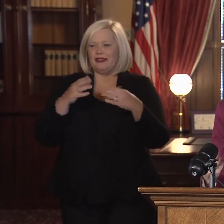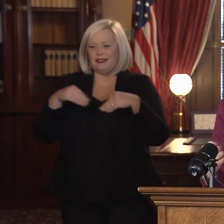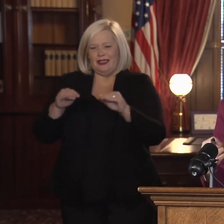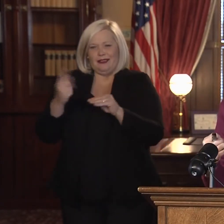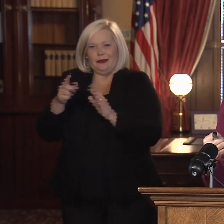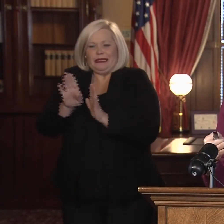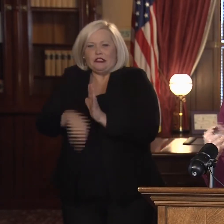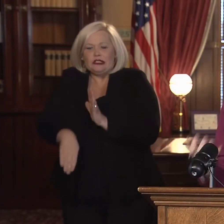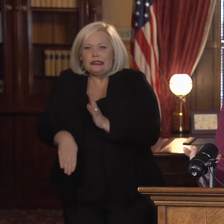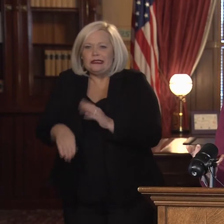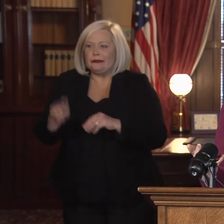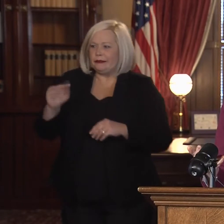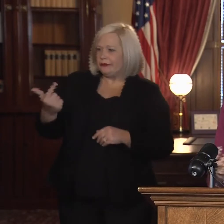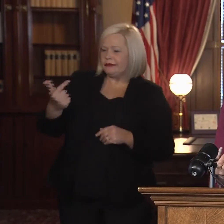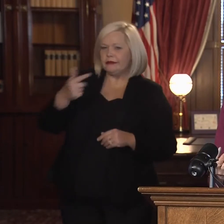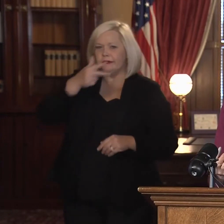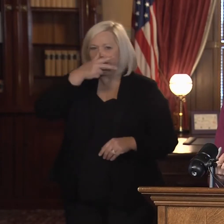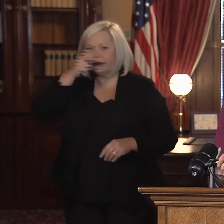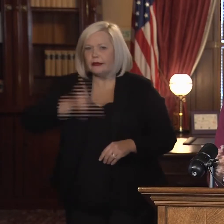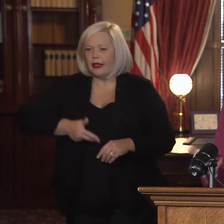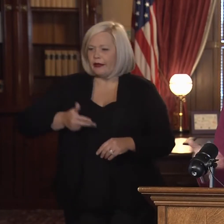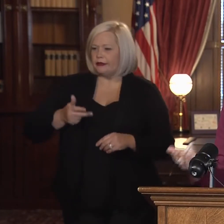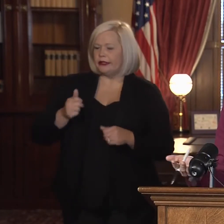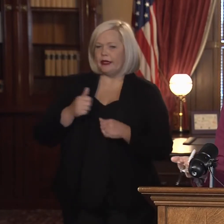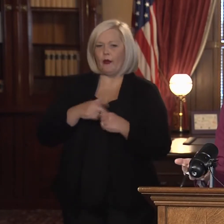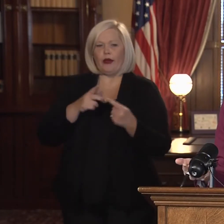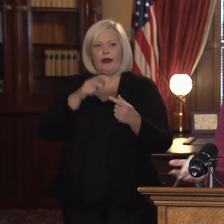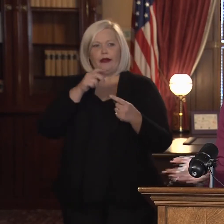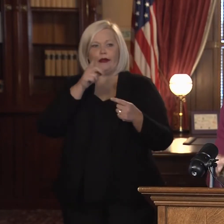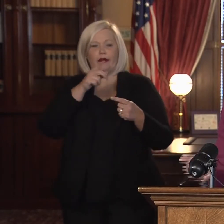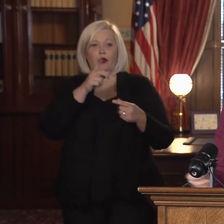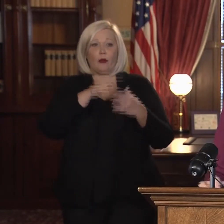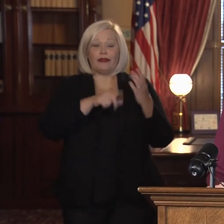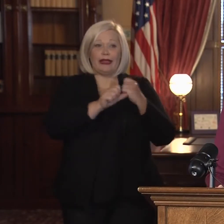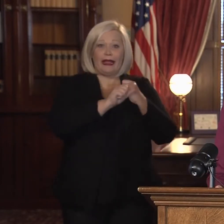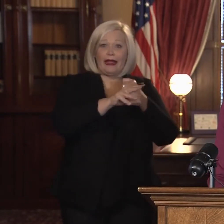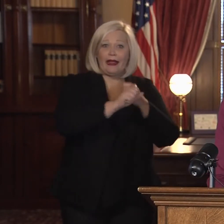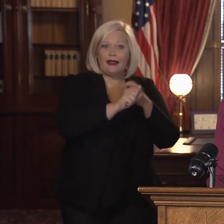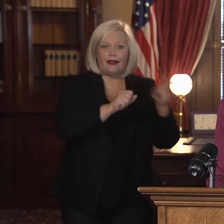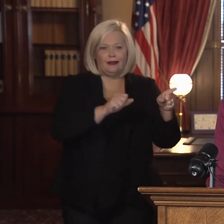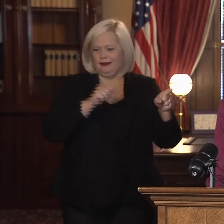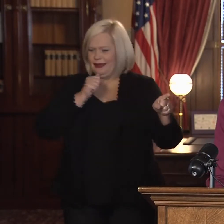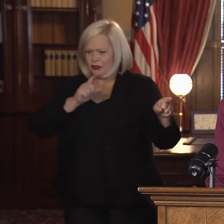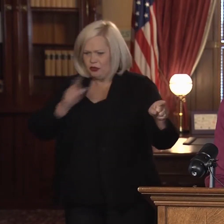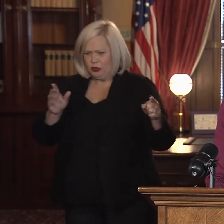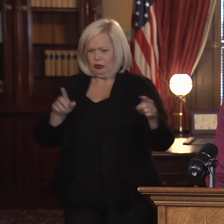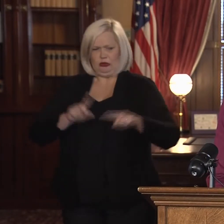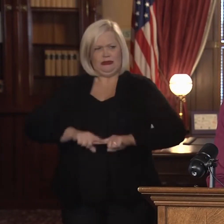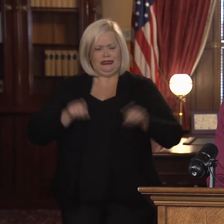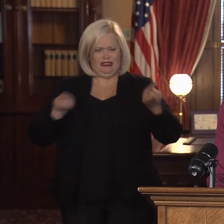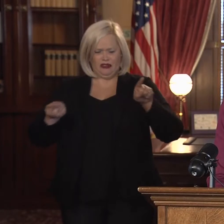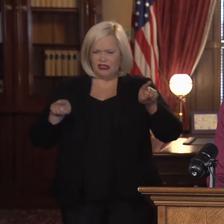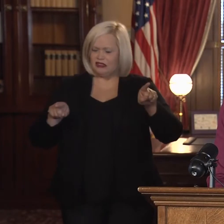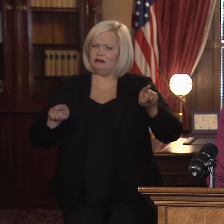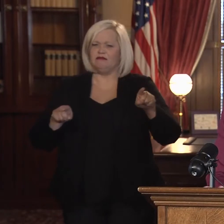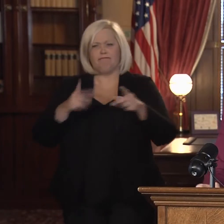ANOTHER COUNTRY AND WHEN YOU LOOK AT IT IT'S -- IT MIGHT BE THAT THEY'RE SELLING YOU CHEAP PRODUCTS OR THAT IT'S NOT REAL